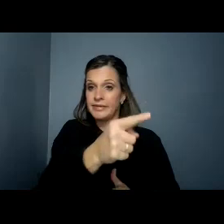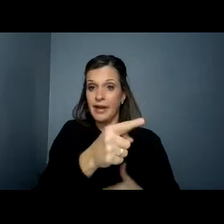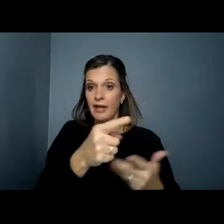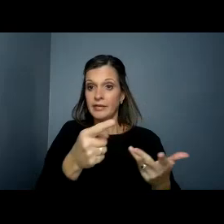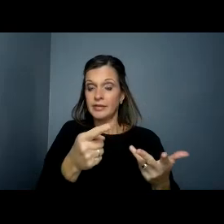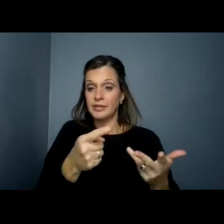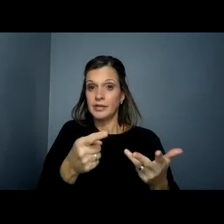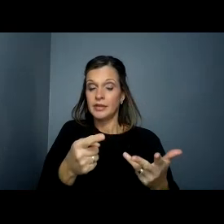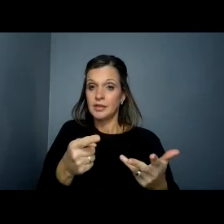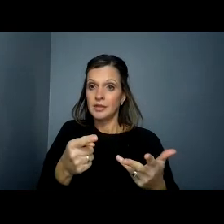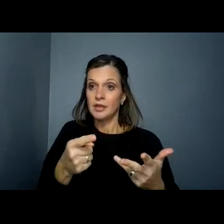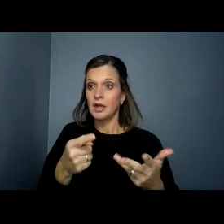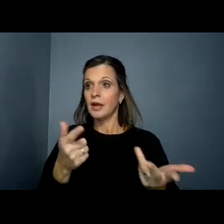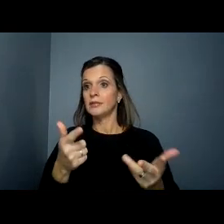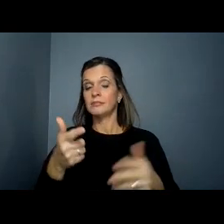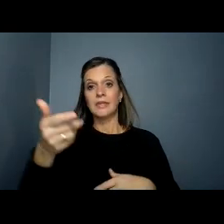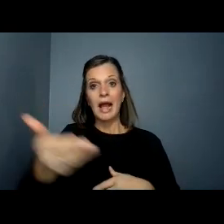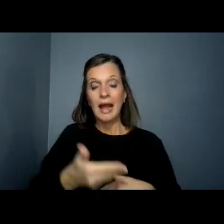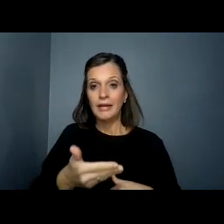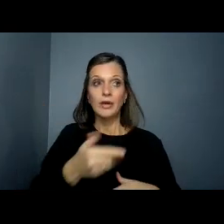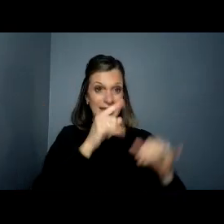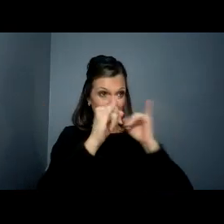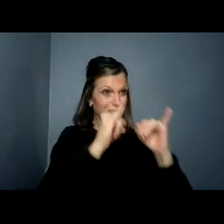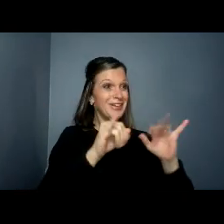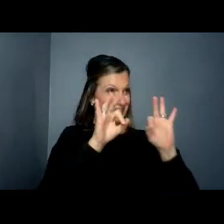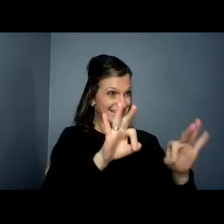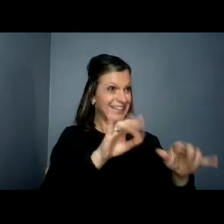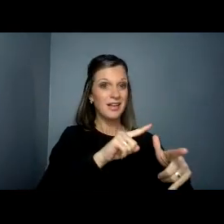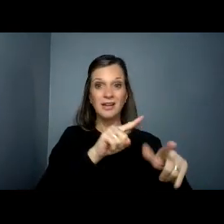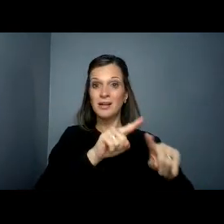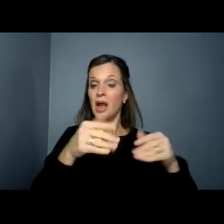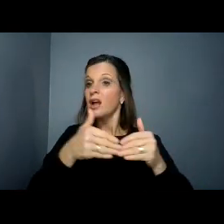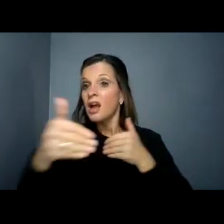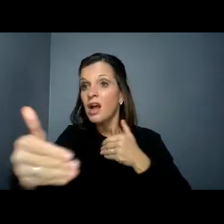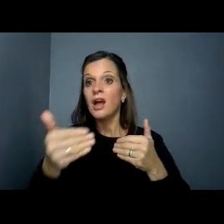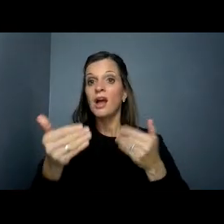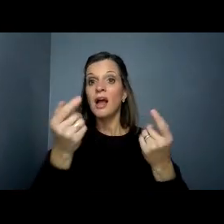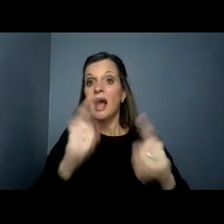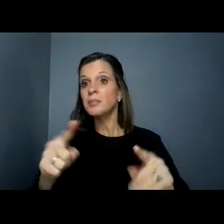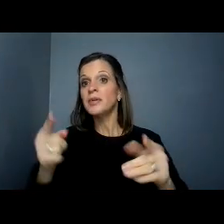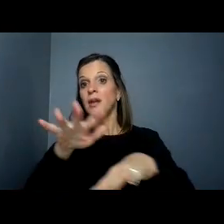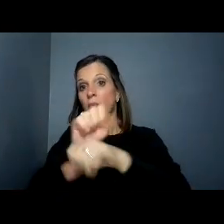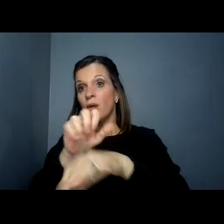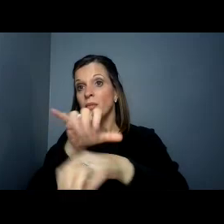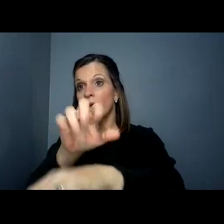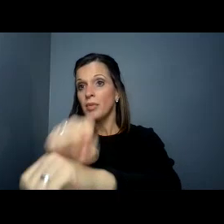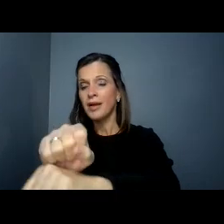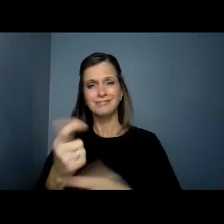People will read that as them being. Just not being able to get it. They're slow.